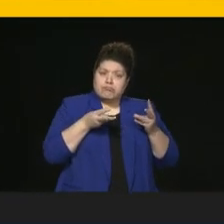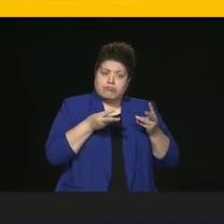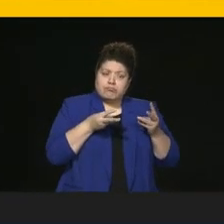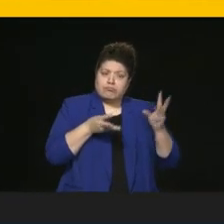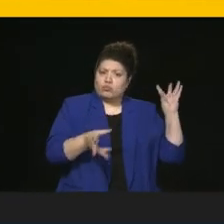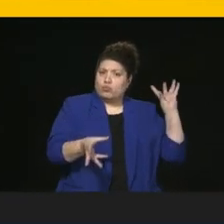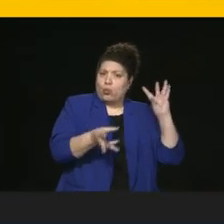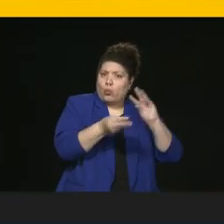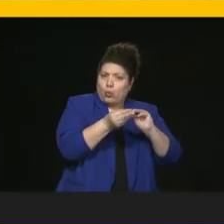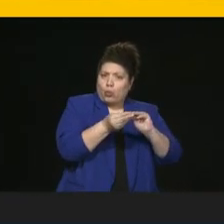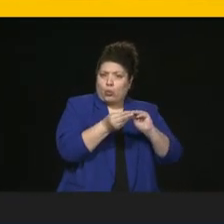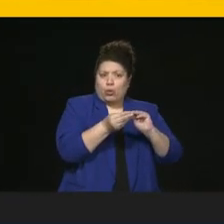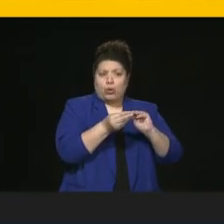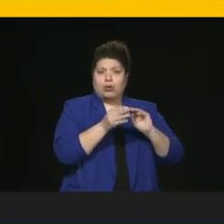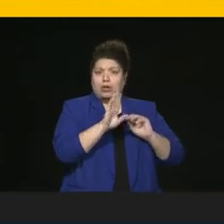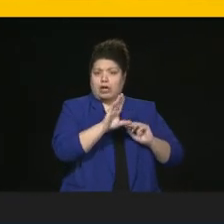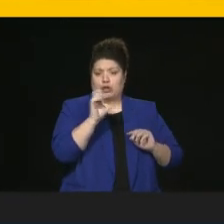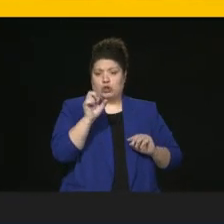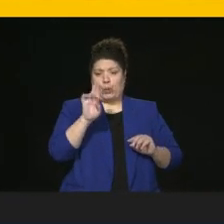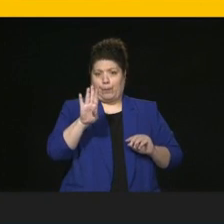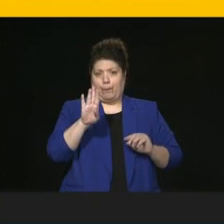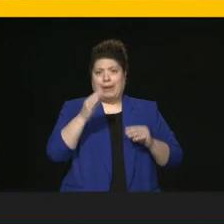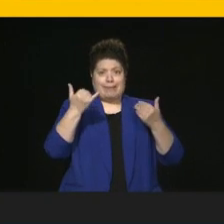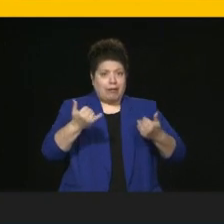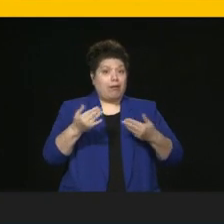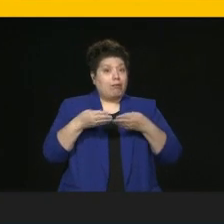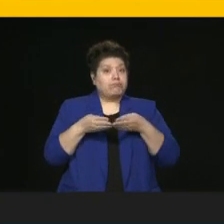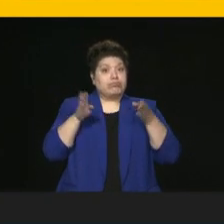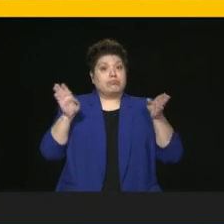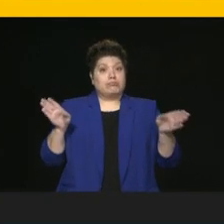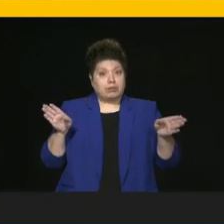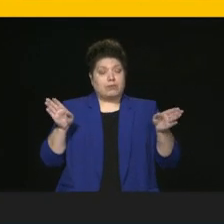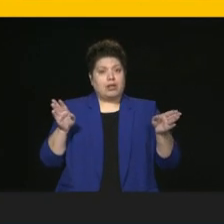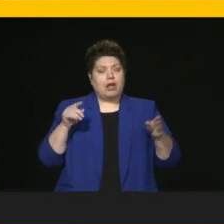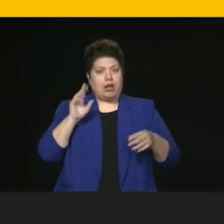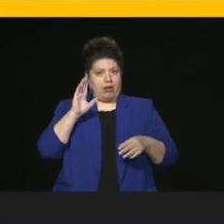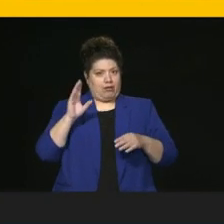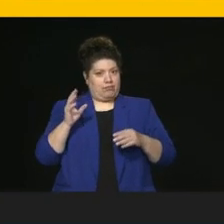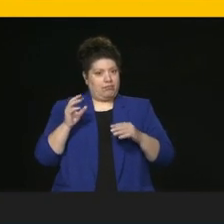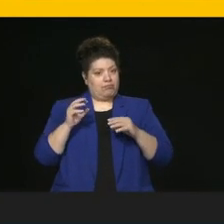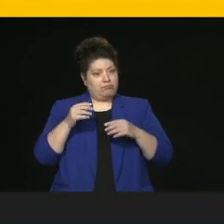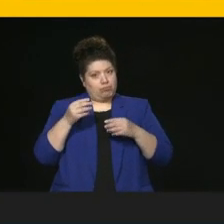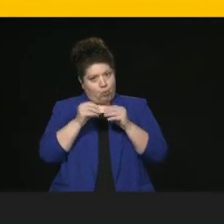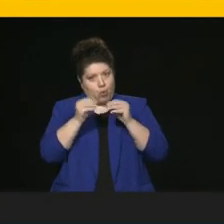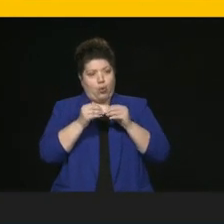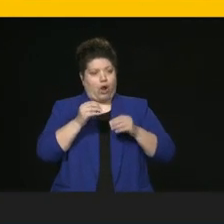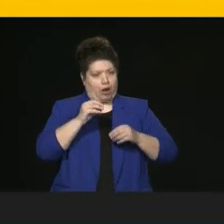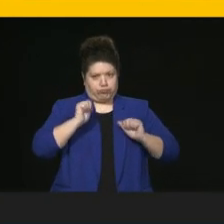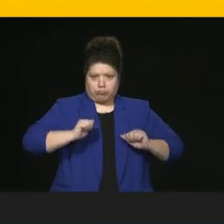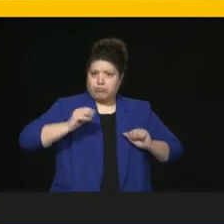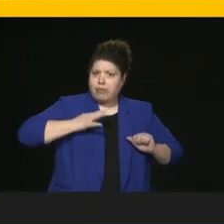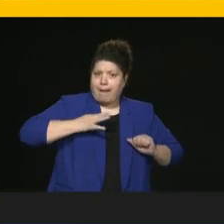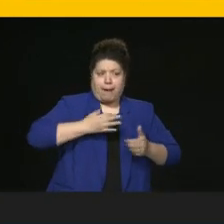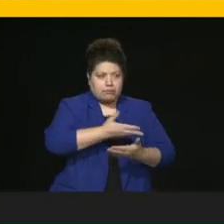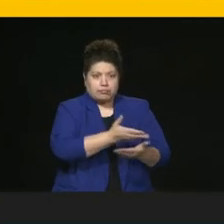THE TOTAL BILL THAT YOU ESTIMATE THE NEW CERB WILL COST GIVEN